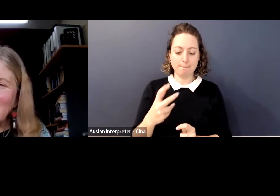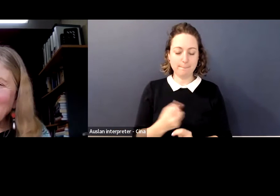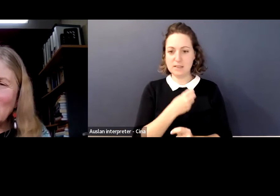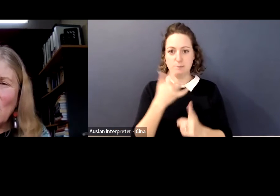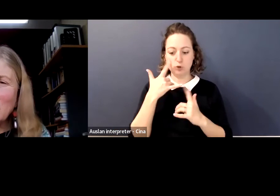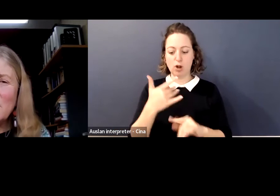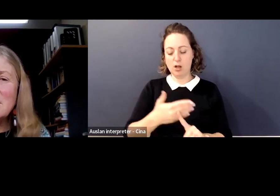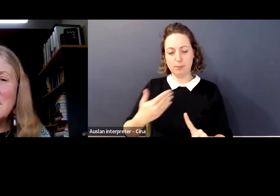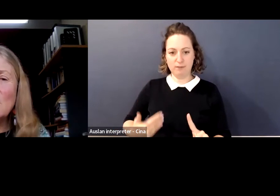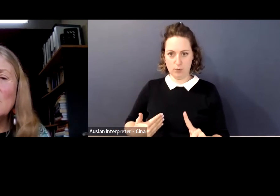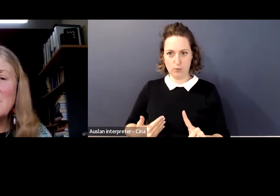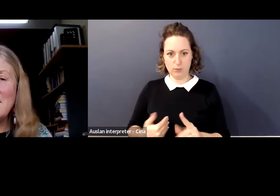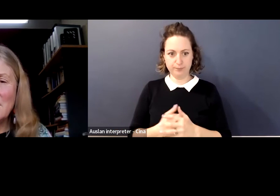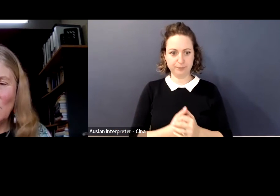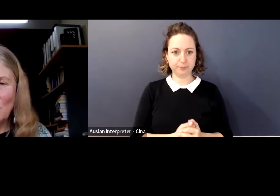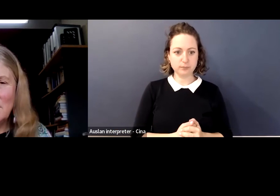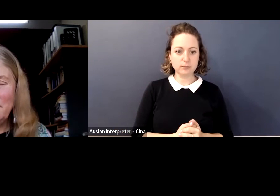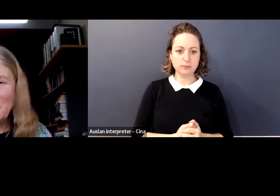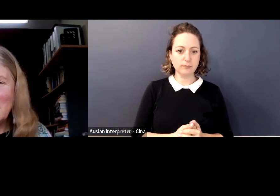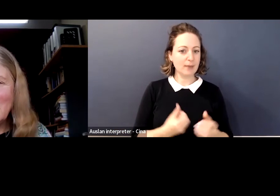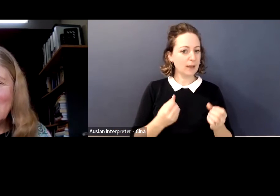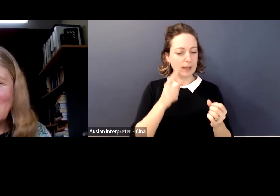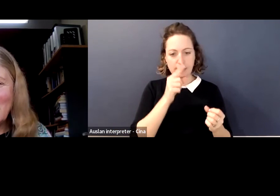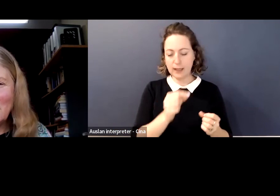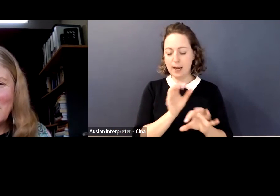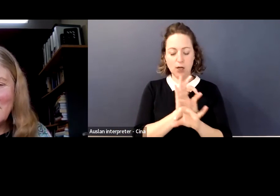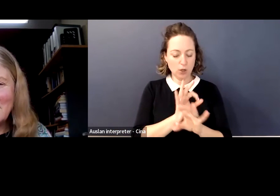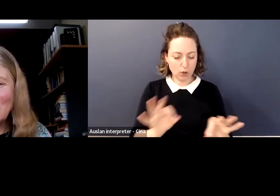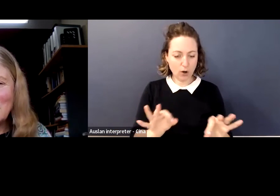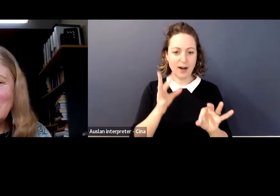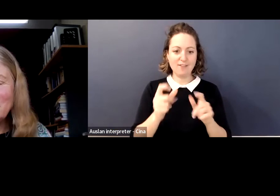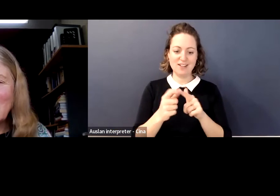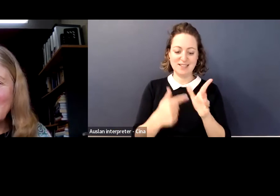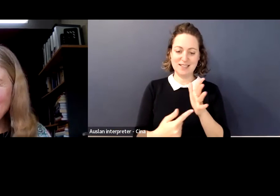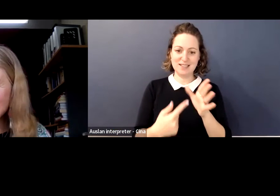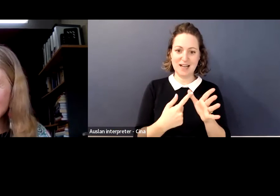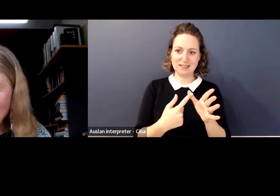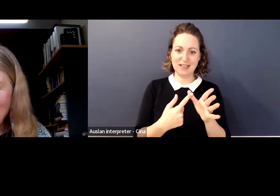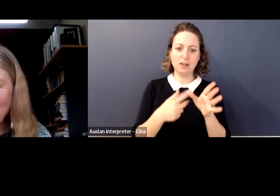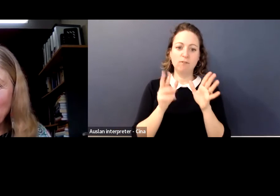There cannot be a single data source to diagnose an SLD, and this is the same